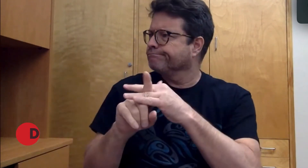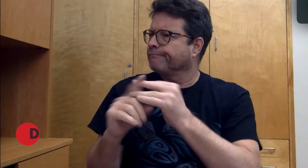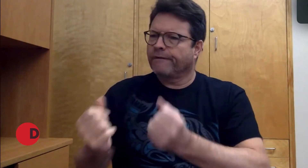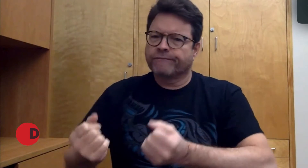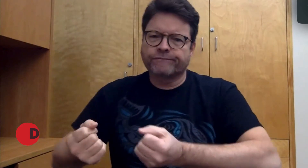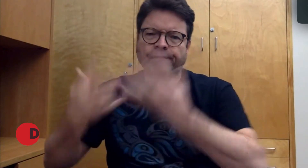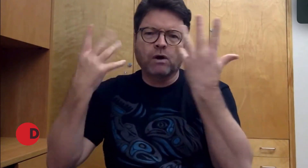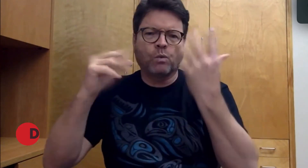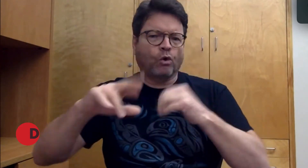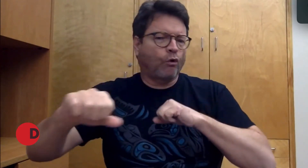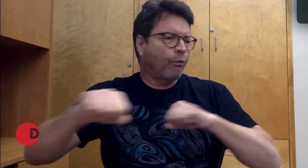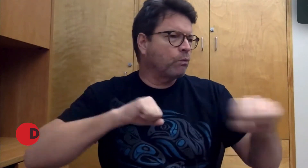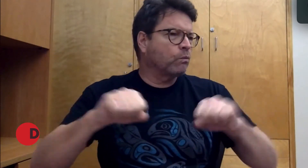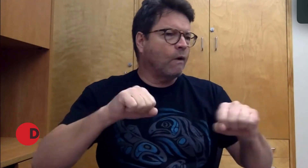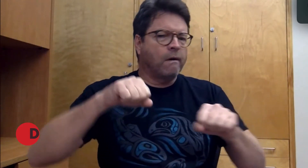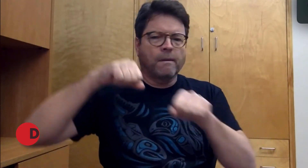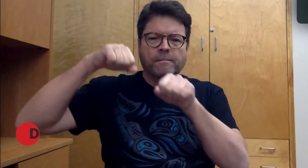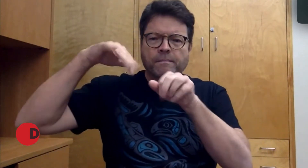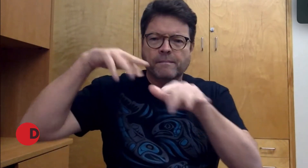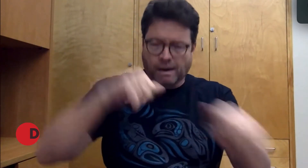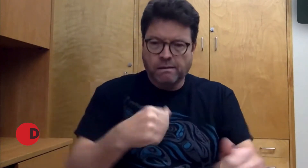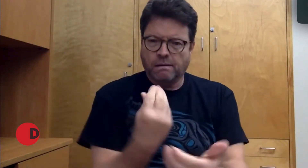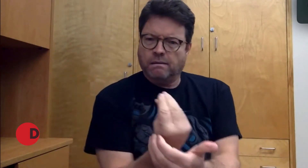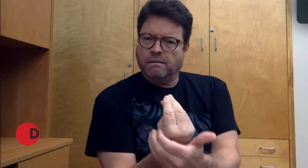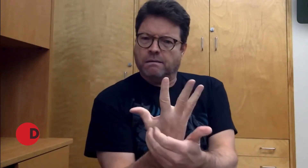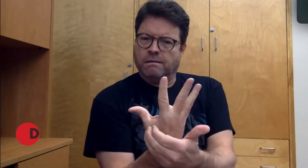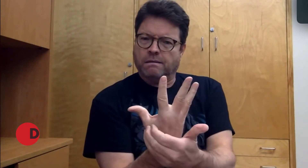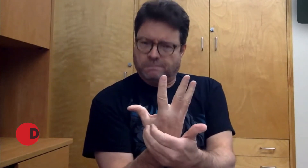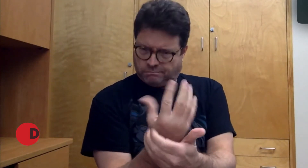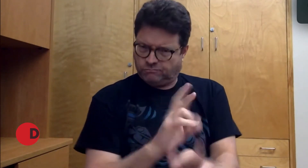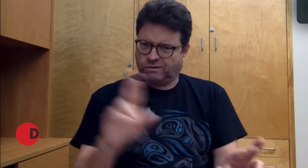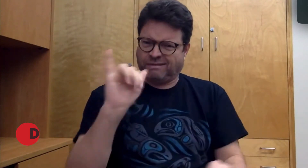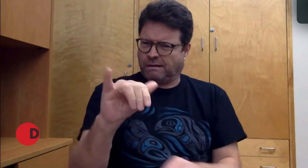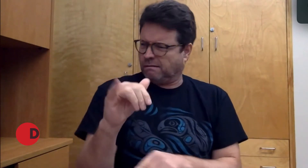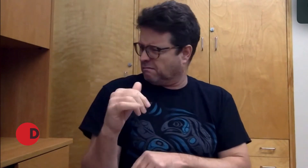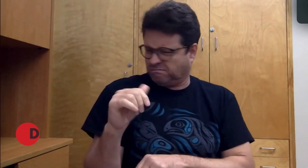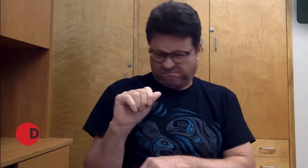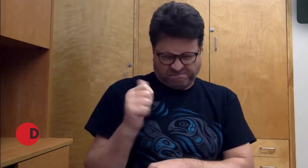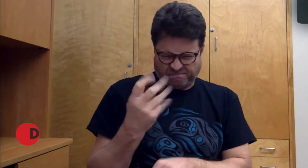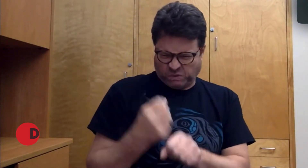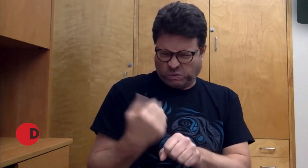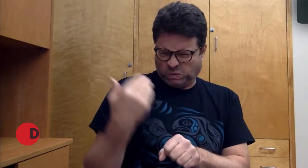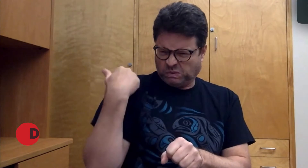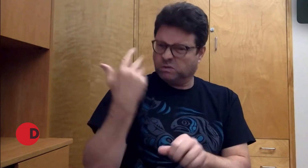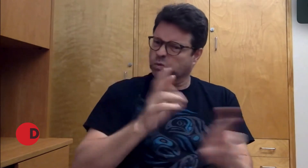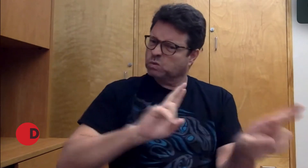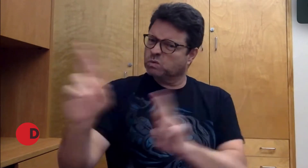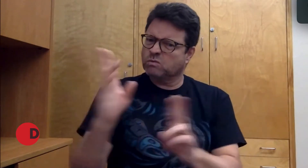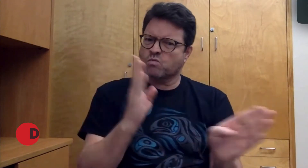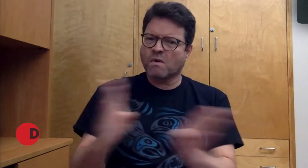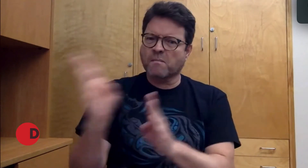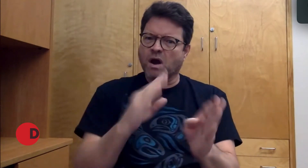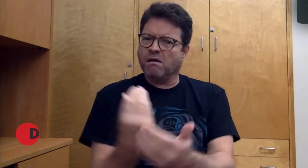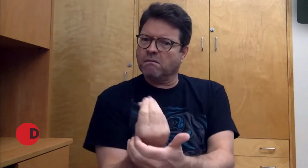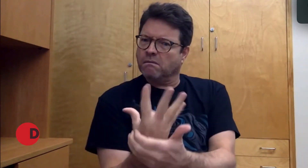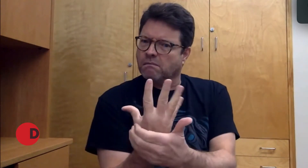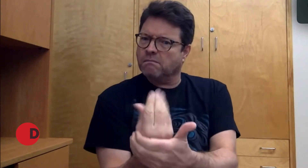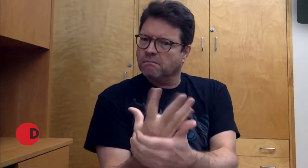the Emergency Information System. If there's a fire, an earthquake, or a mudslide, the alert would pop up on your phone. They set it up a few years ago to prepare for situations